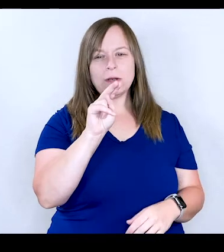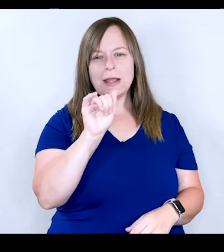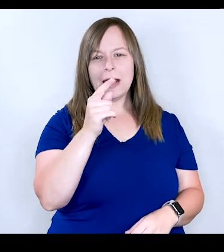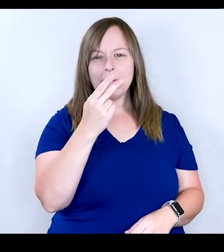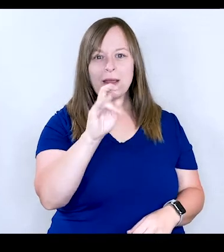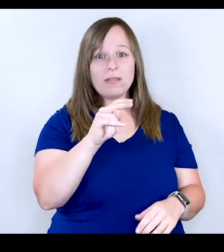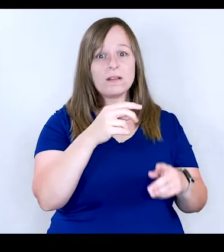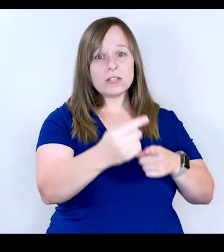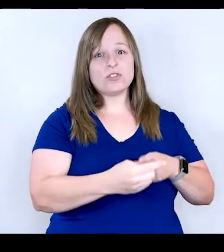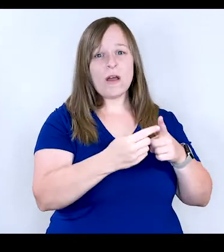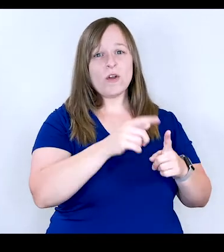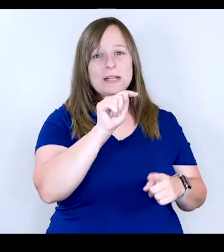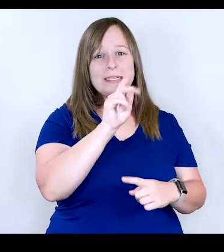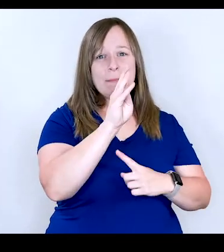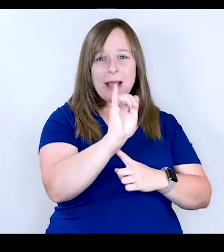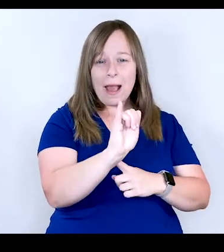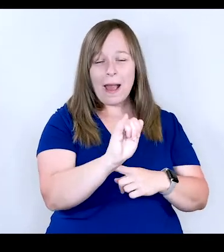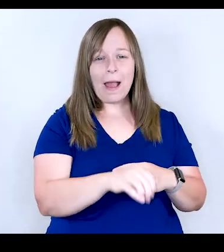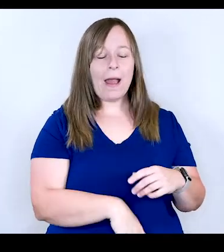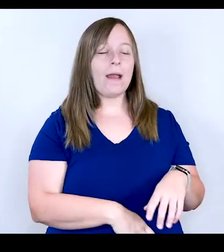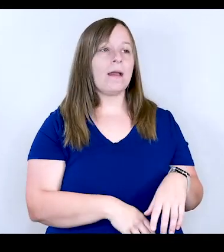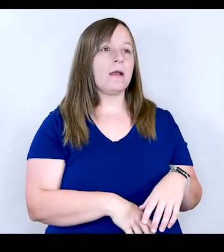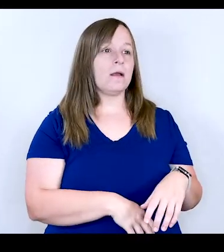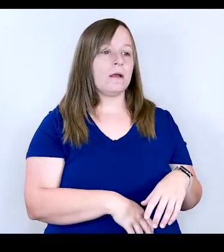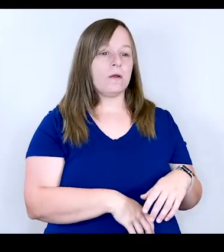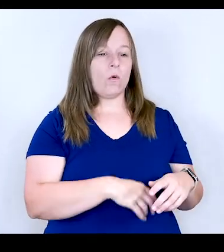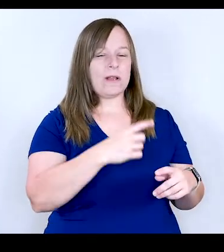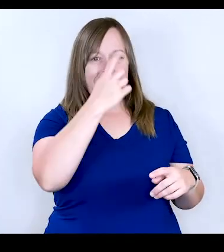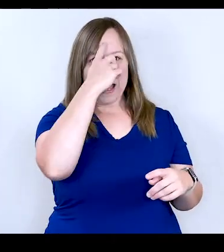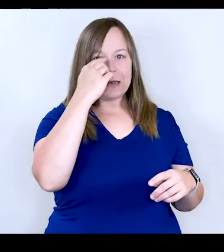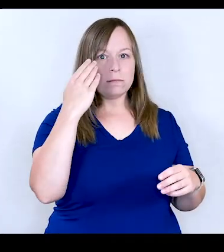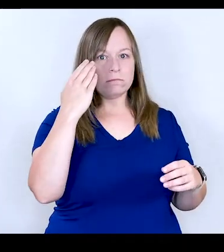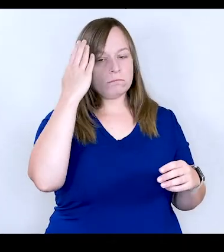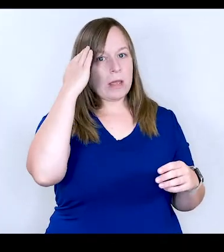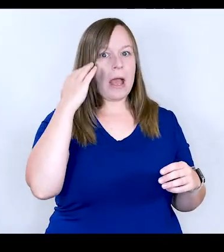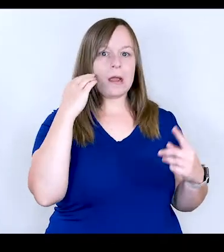from TBI or post concussion syndrome or some sort of head injury. You know, having